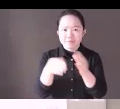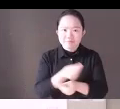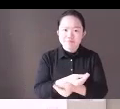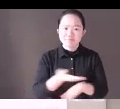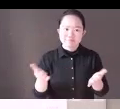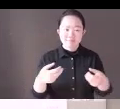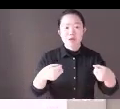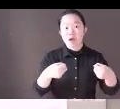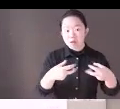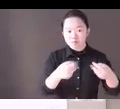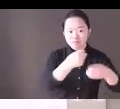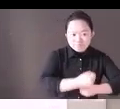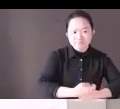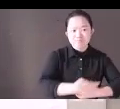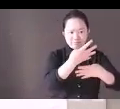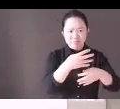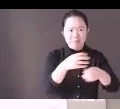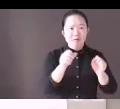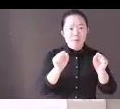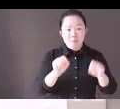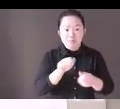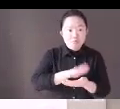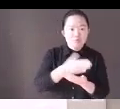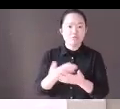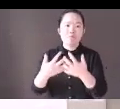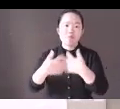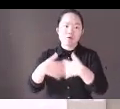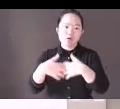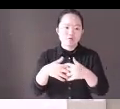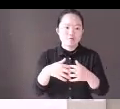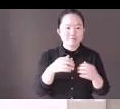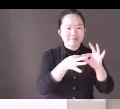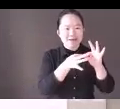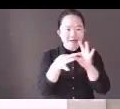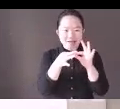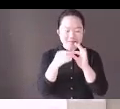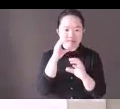Norwegian and Swedish and if you prefer to follow the captions separately um you can also follow the